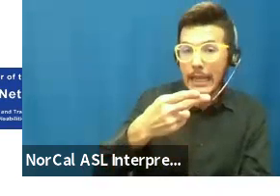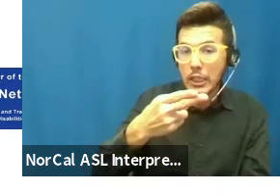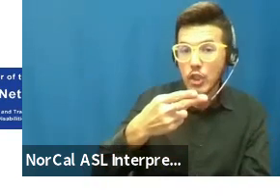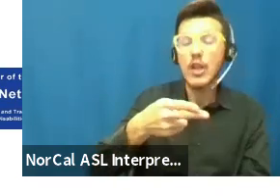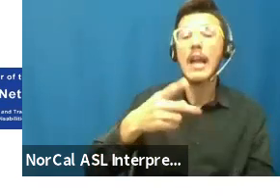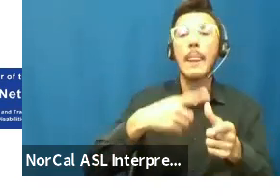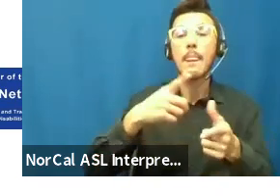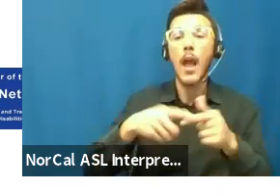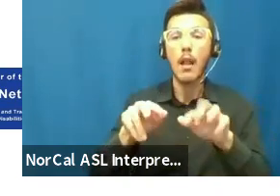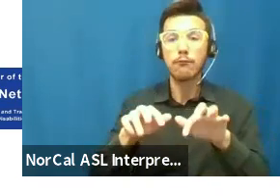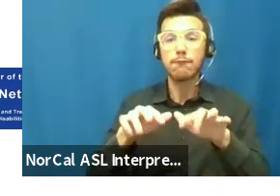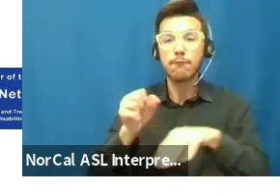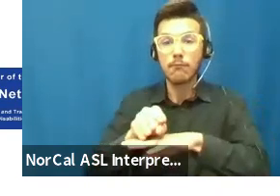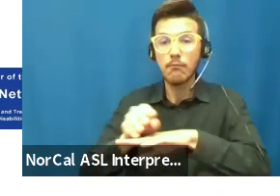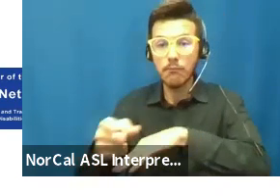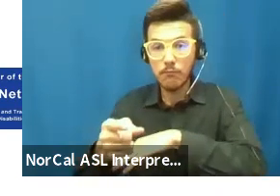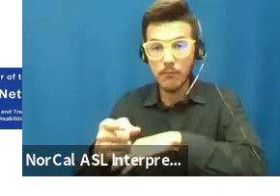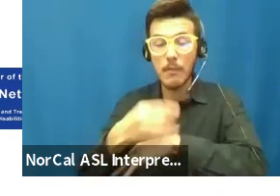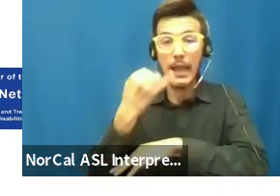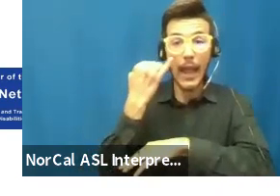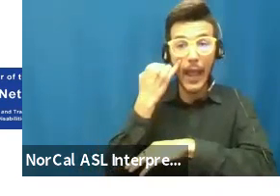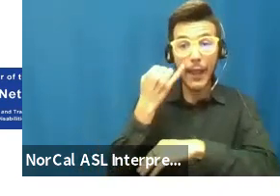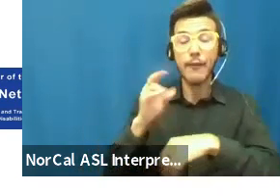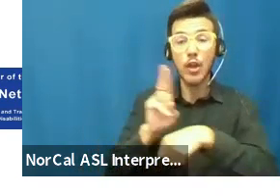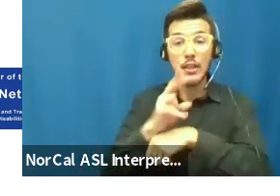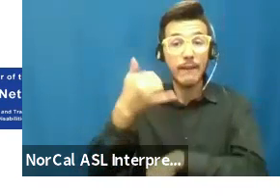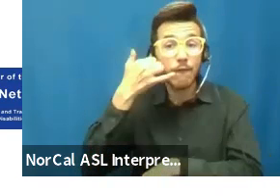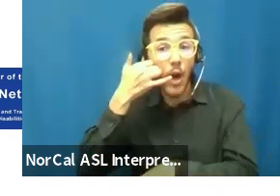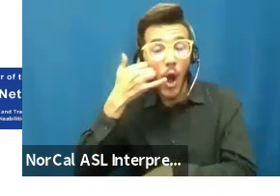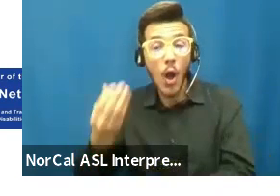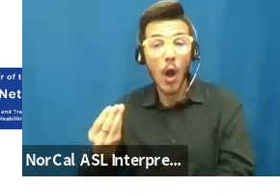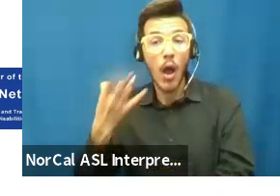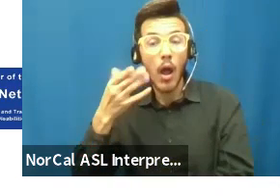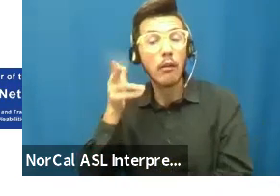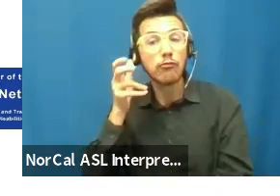are listening by phone and not logged into the webinar, you can ask your question by emailing